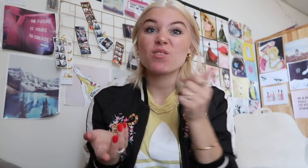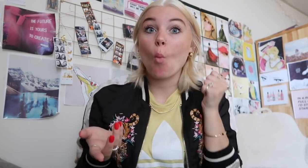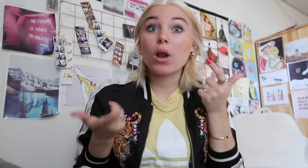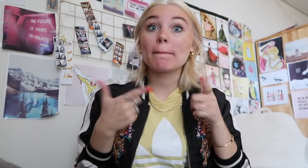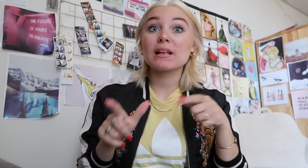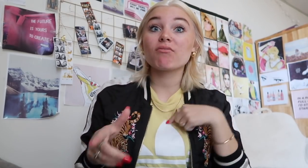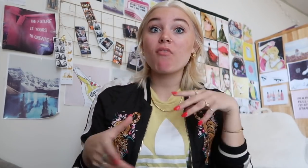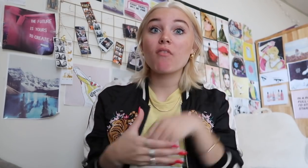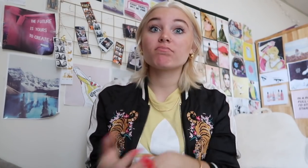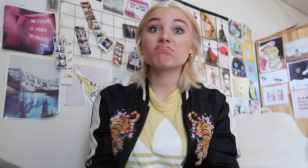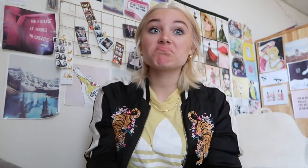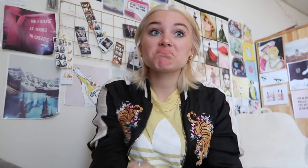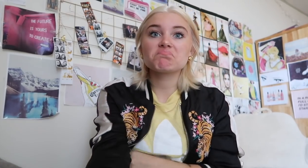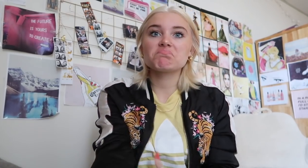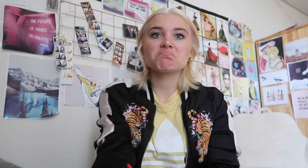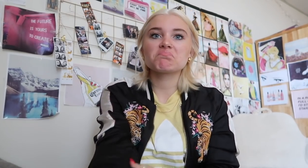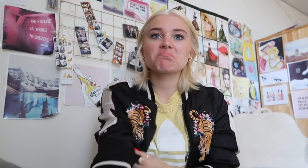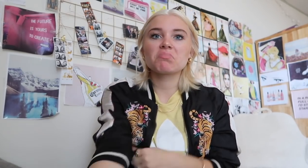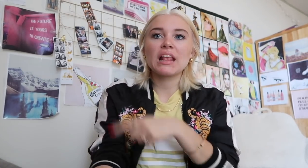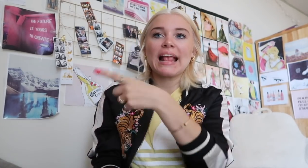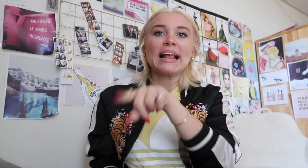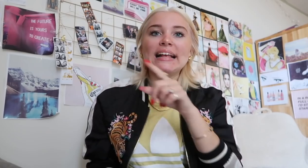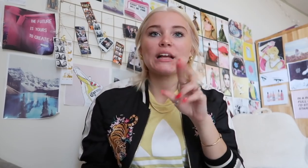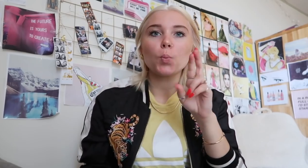because they didn't let me to be involved with their sports